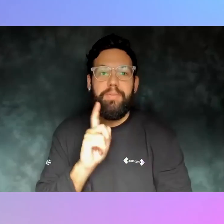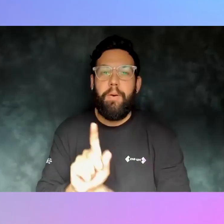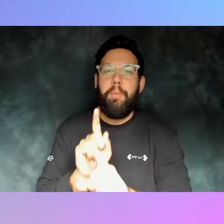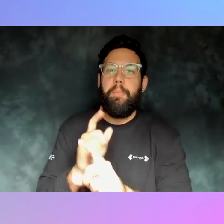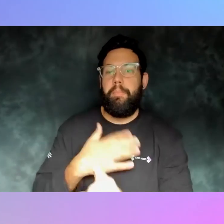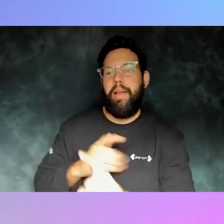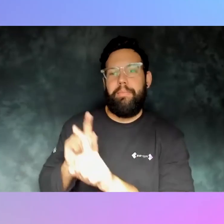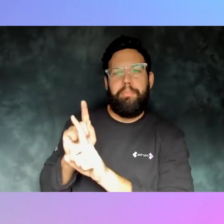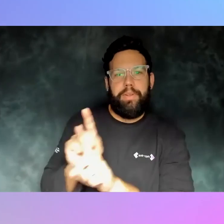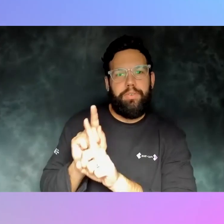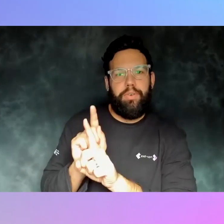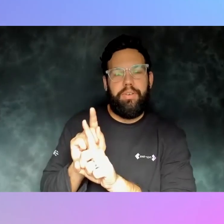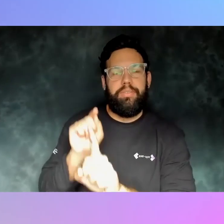fields. So there are certain fields that are outlined in